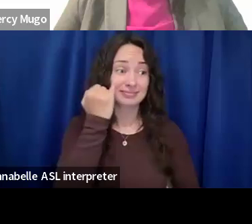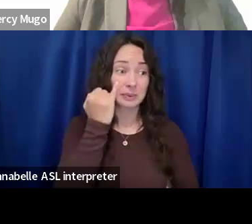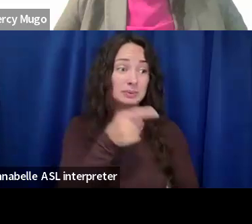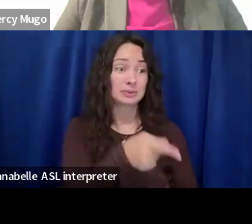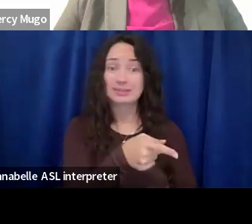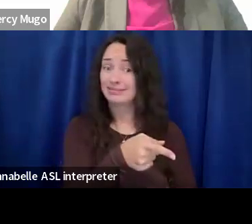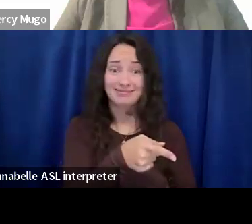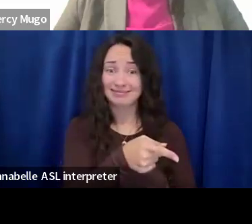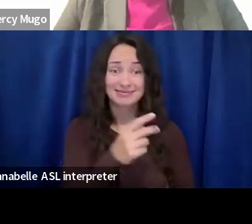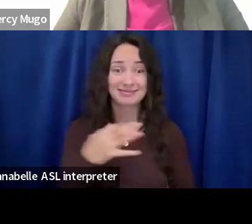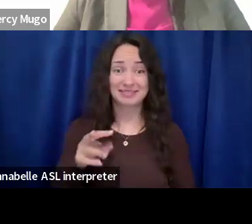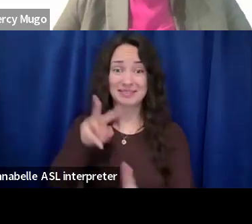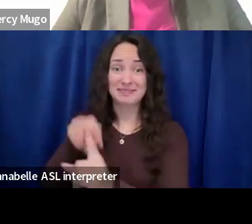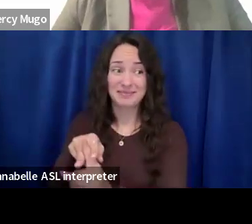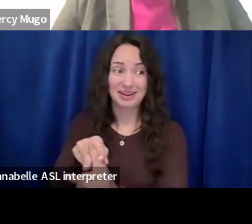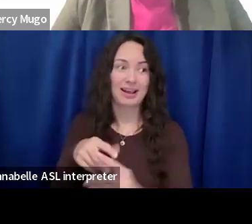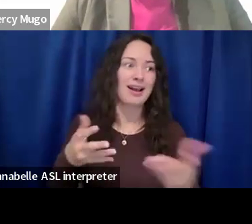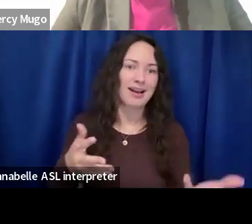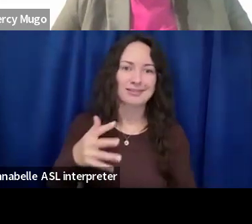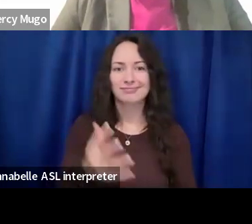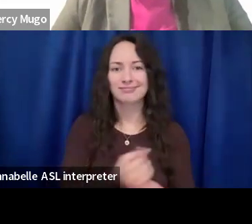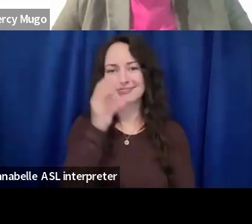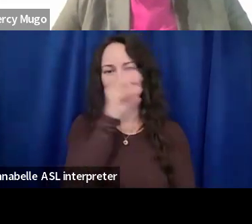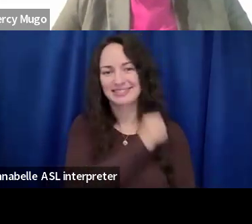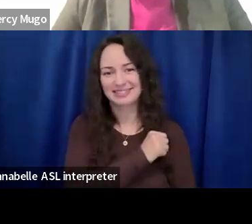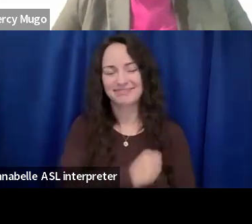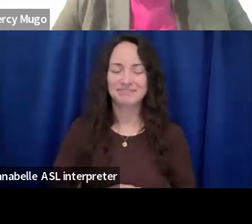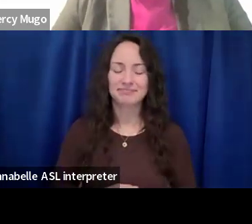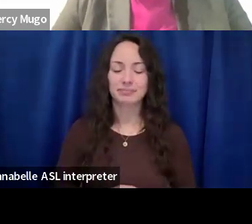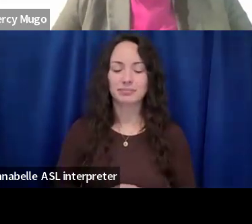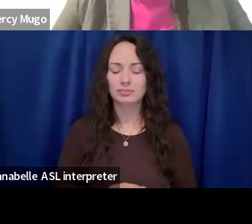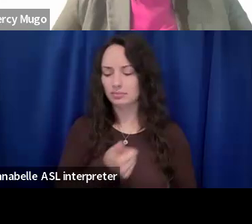eligible students. Something else that was a challenge